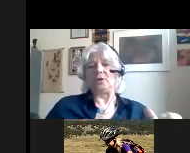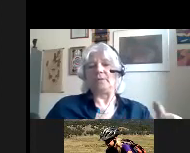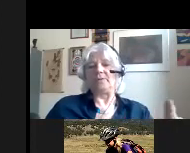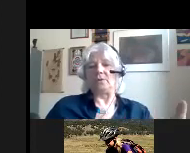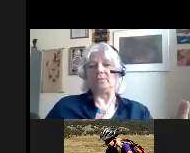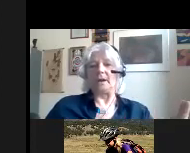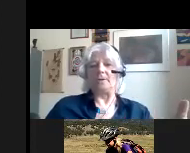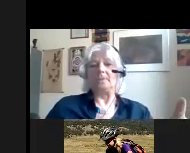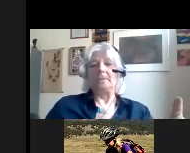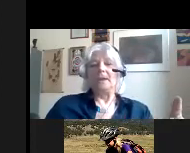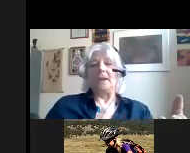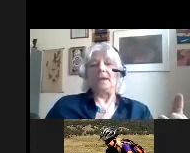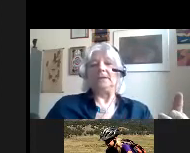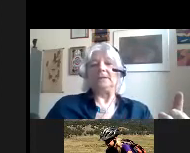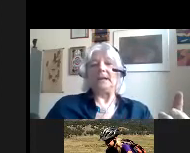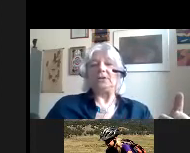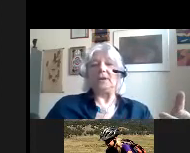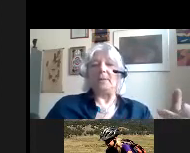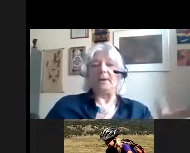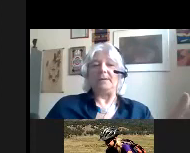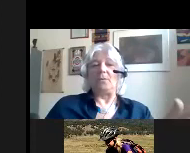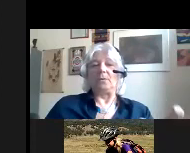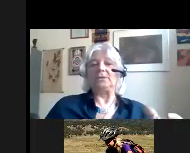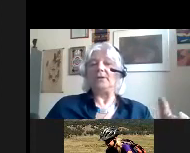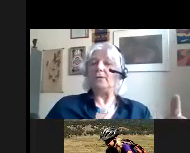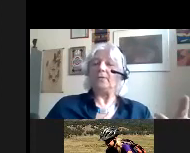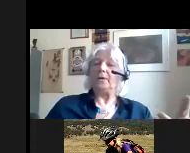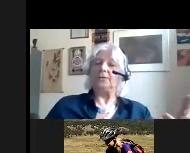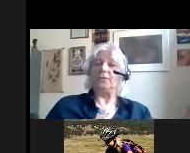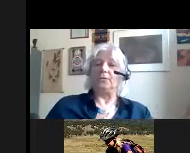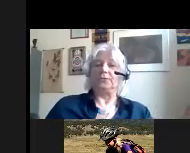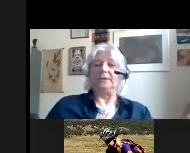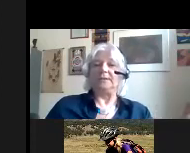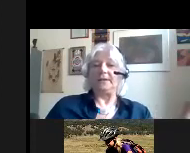informed care and it actually might be more so for those that are culturally distinct